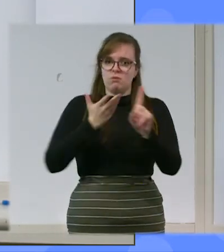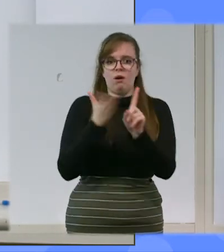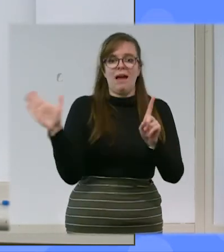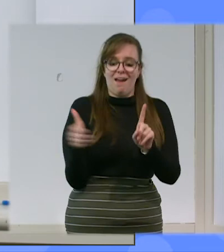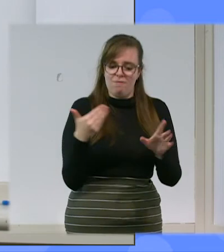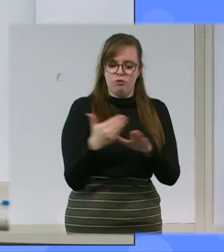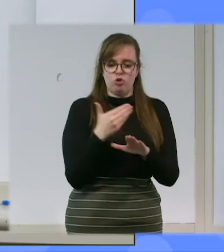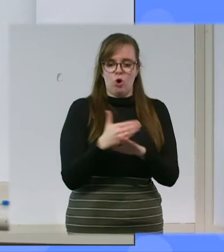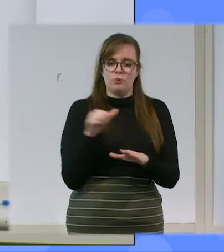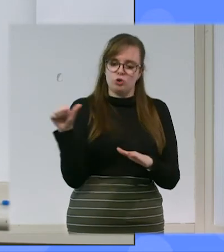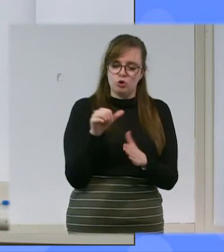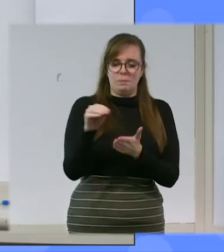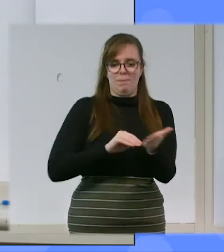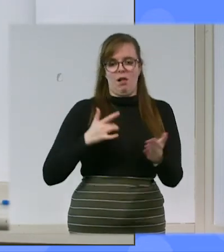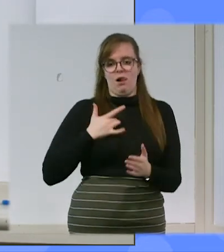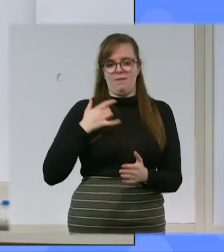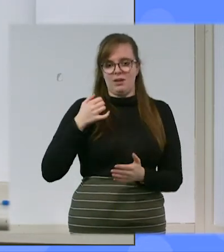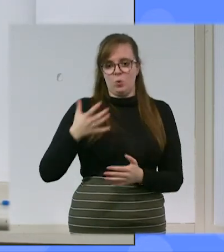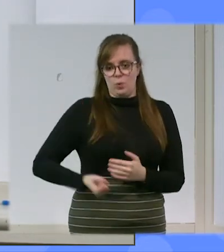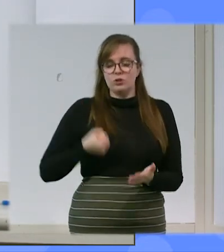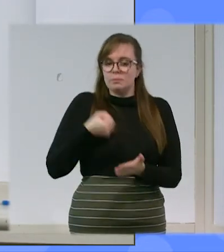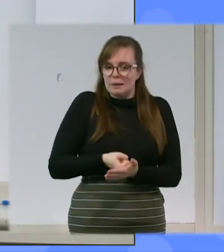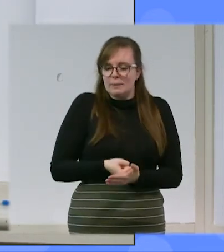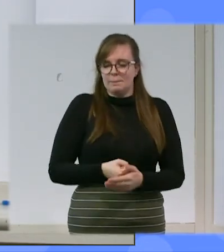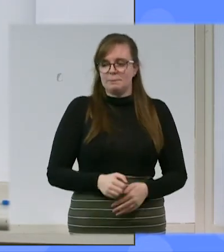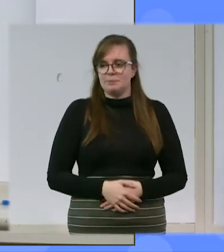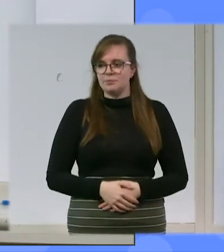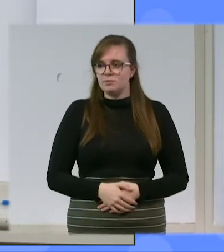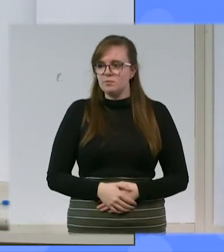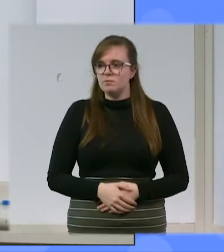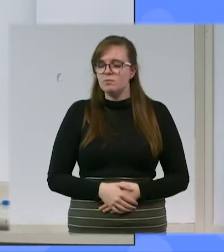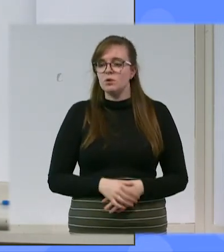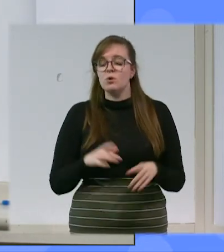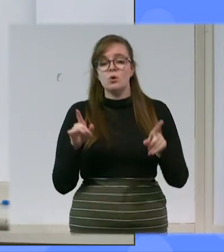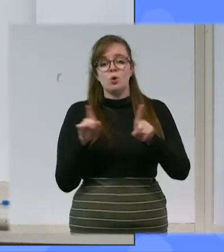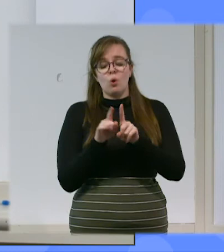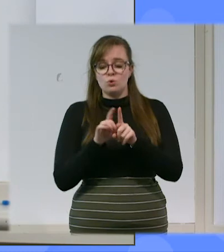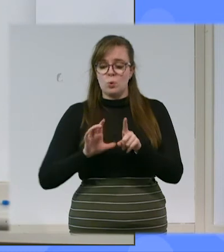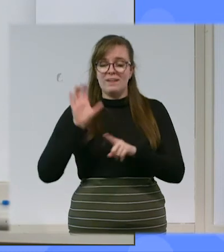Scotland should be paid a living wage also investors investors and companies